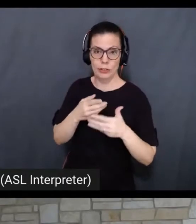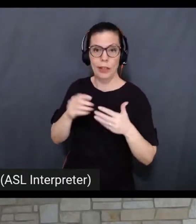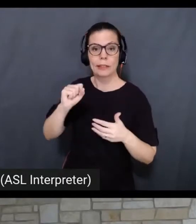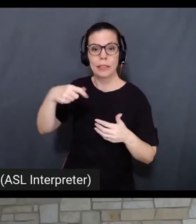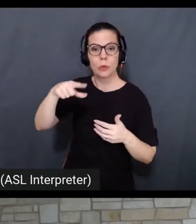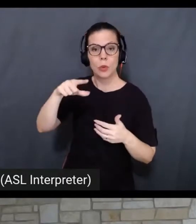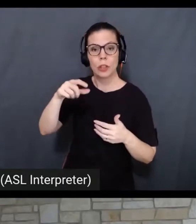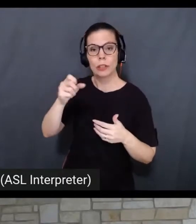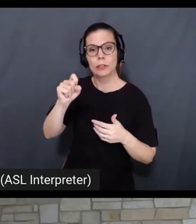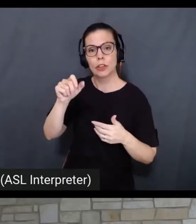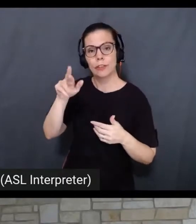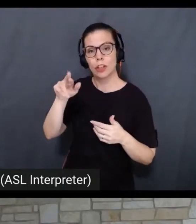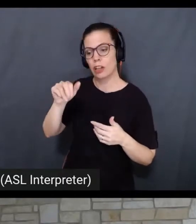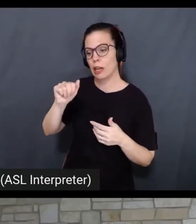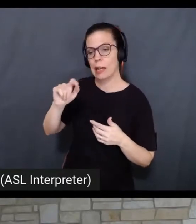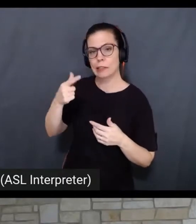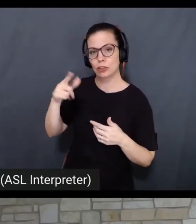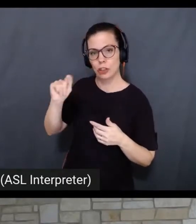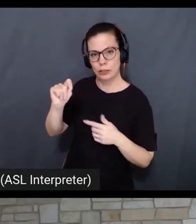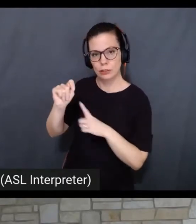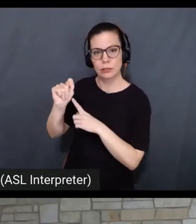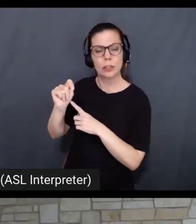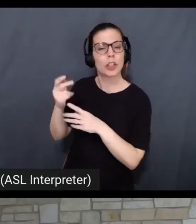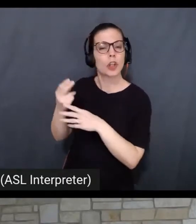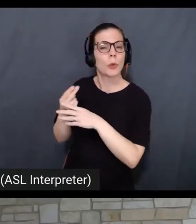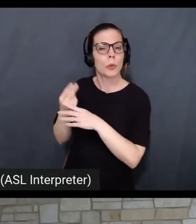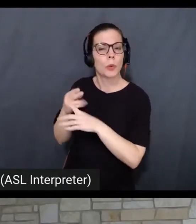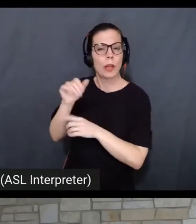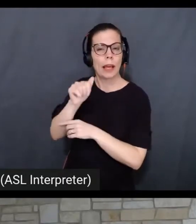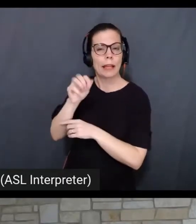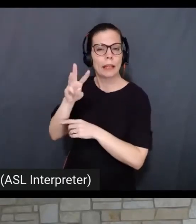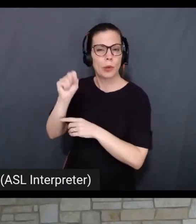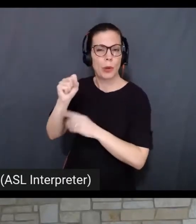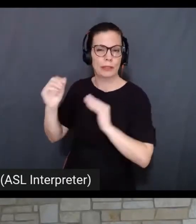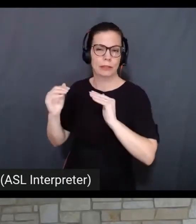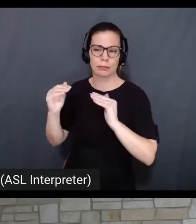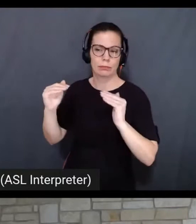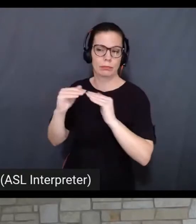which you'll wanna use the AWS equivalent for, and then there are some things